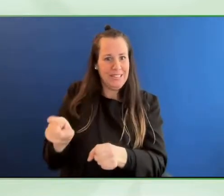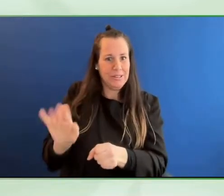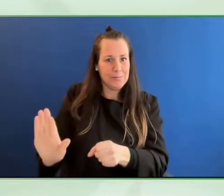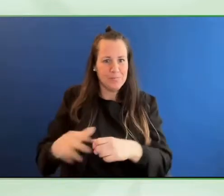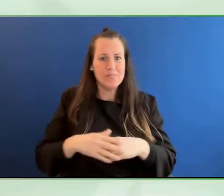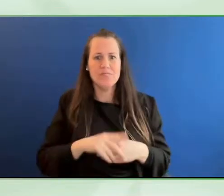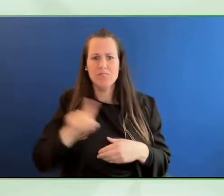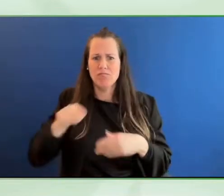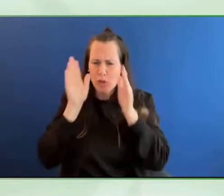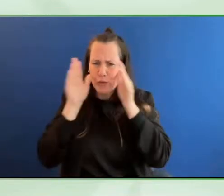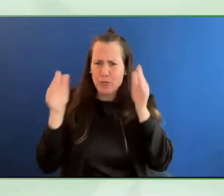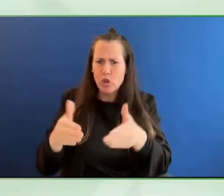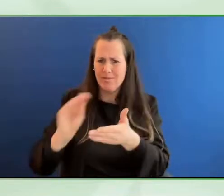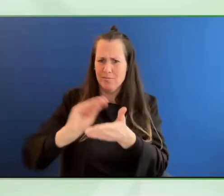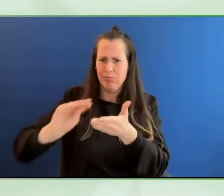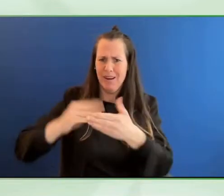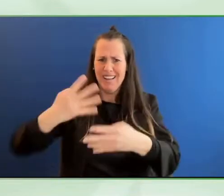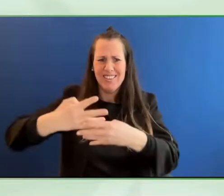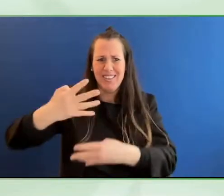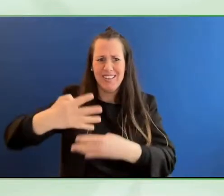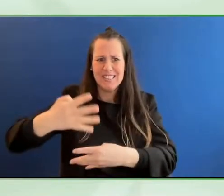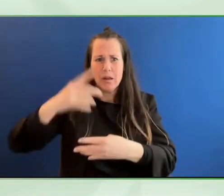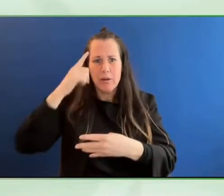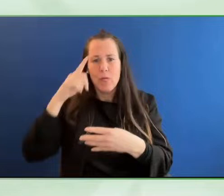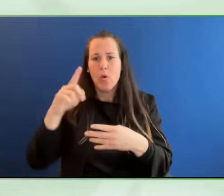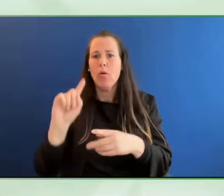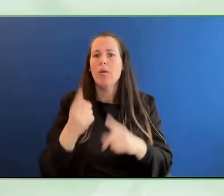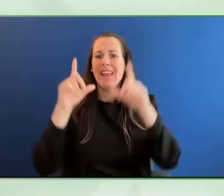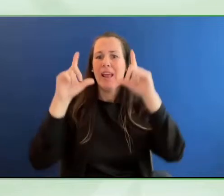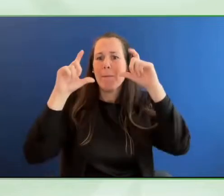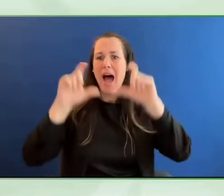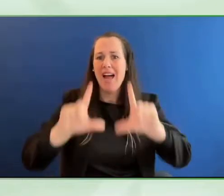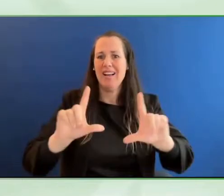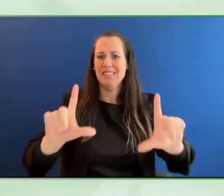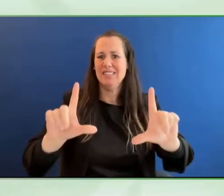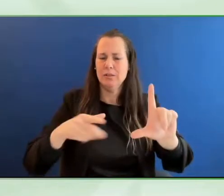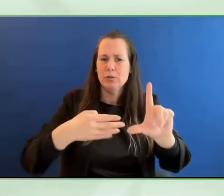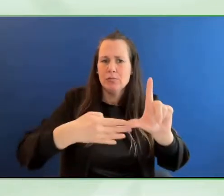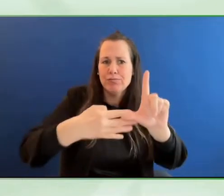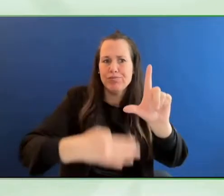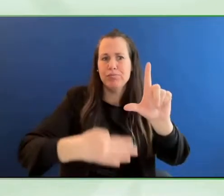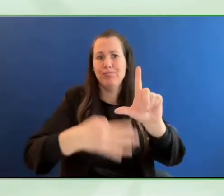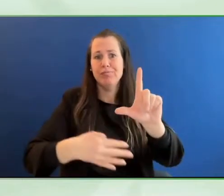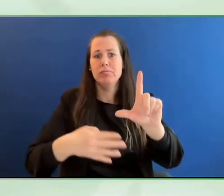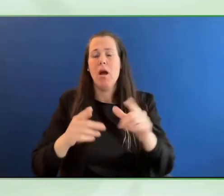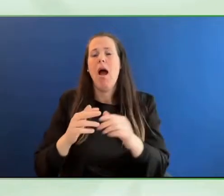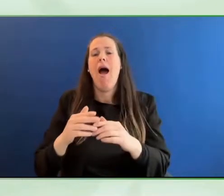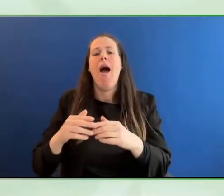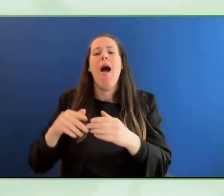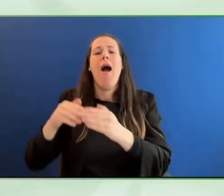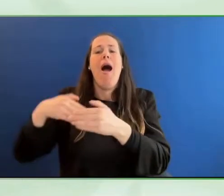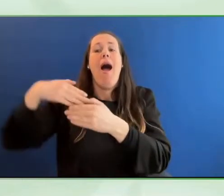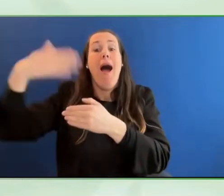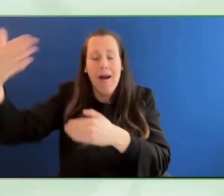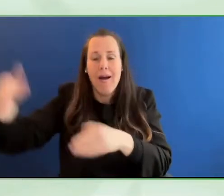In this age of AI we need to make sure humans are still in the loop. That's our focus.